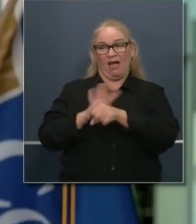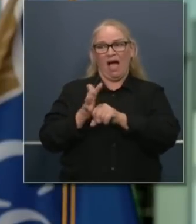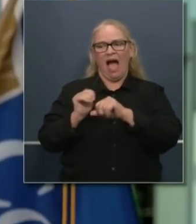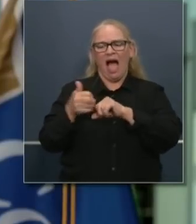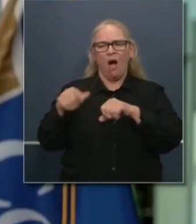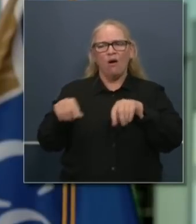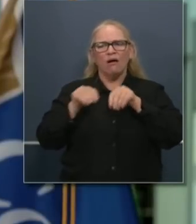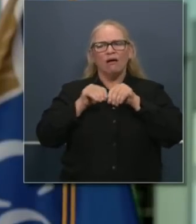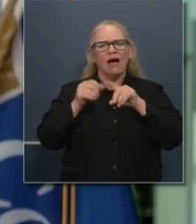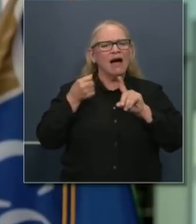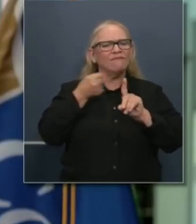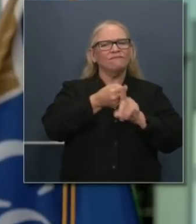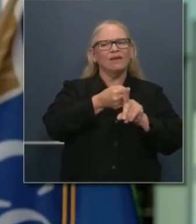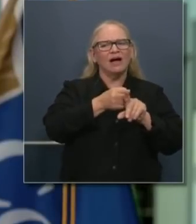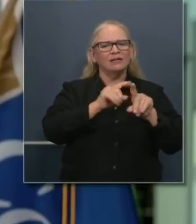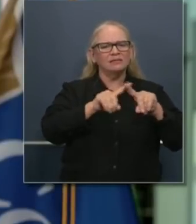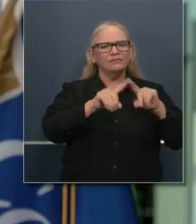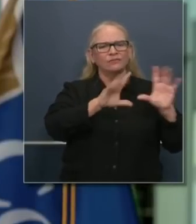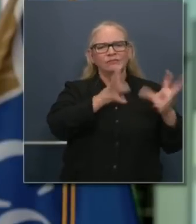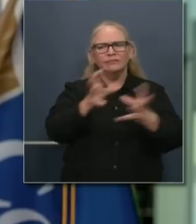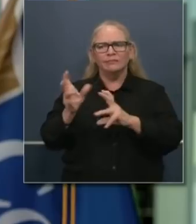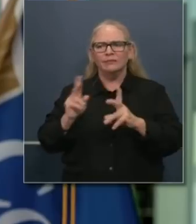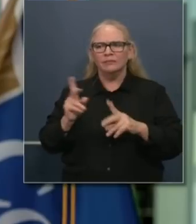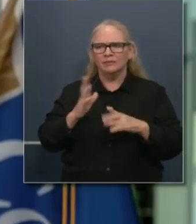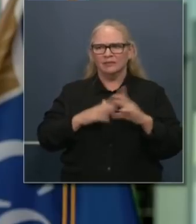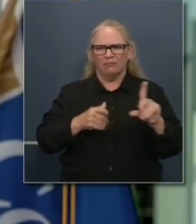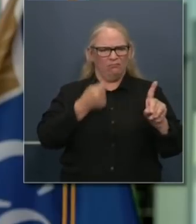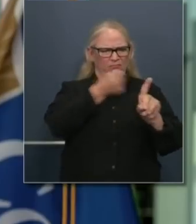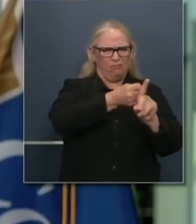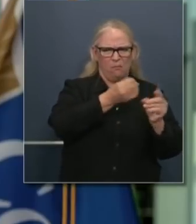GOVERNOR NEWSOM IS GETTING A NEW CORONAVIRUS UPDATE.